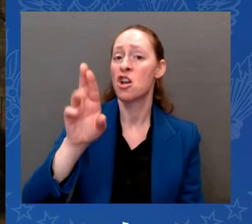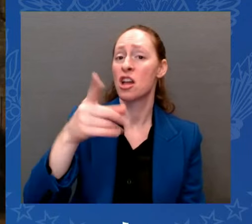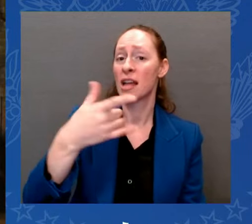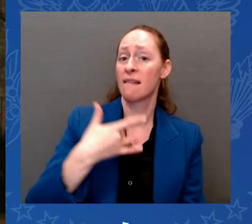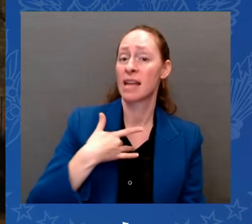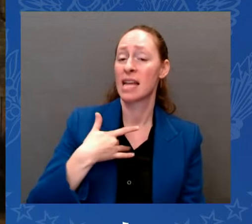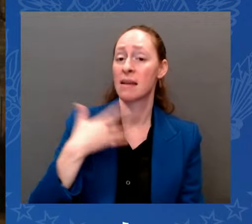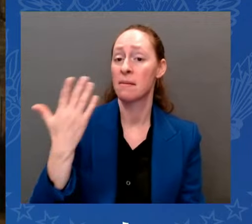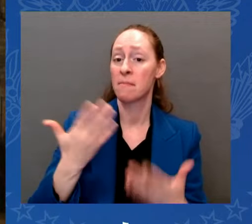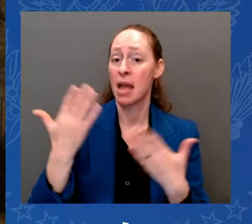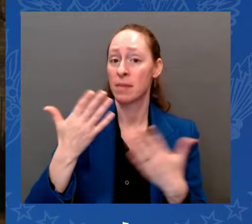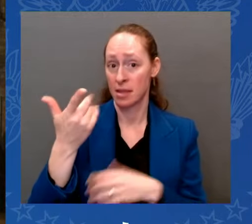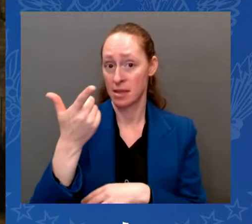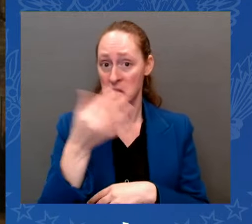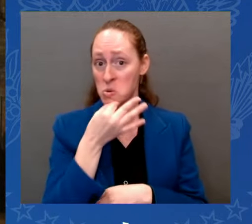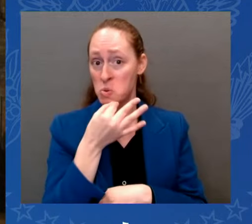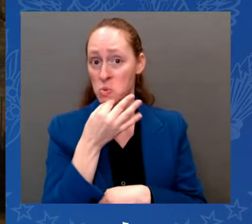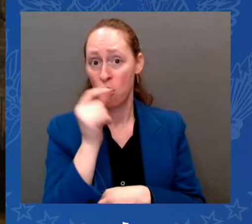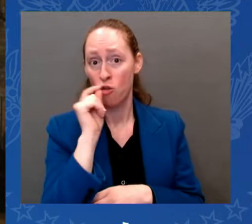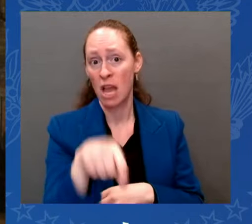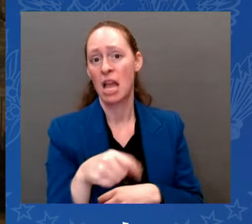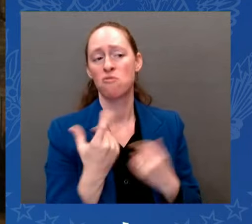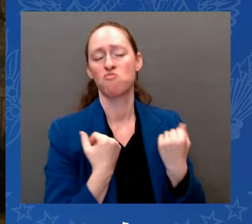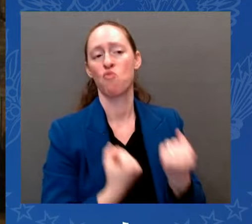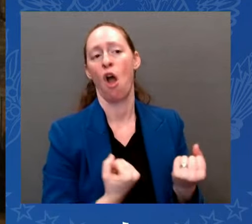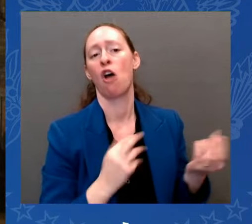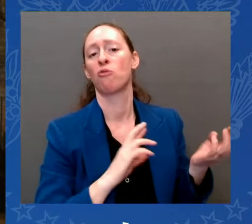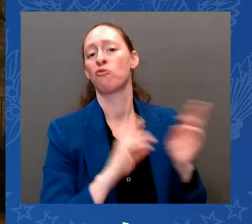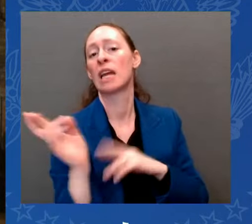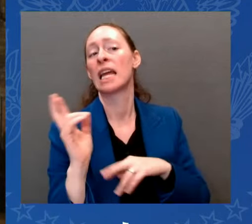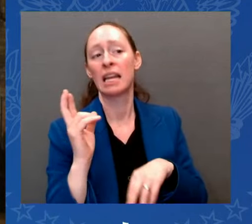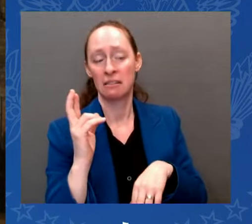significant victory for Ukraine. A significant victory.